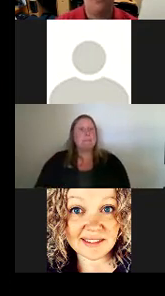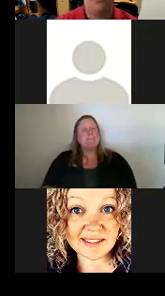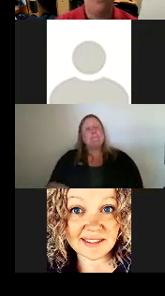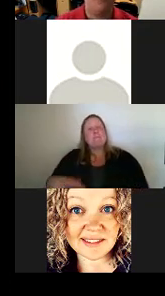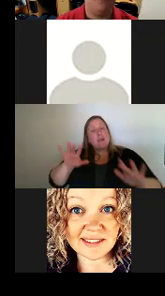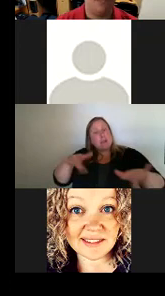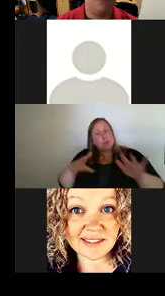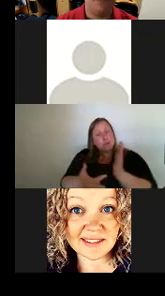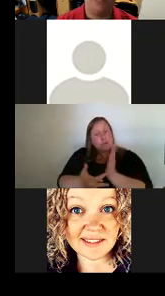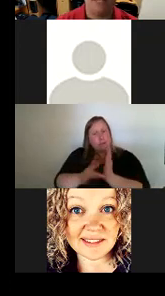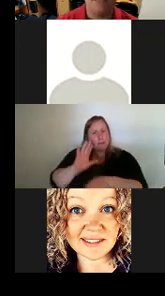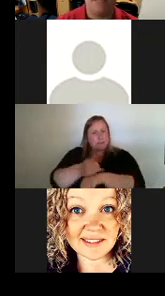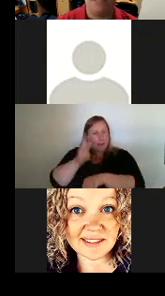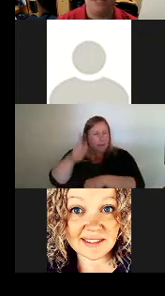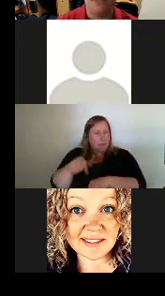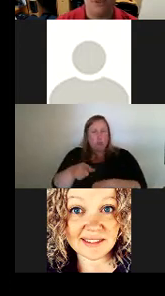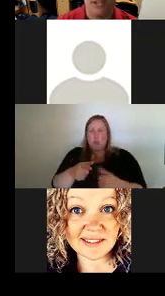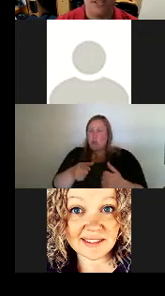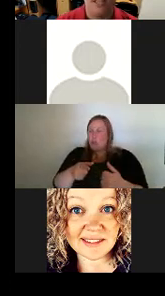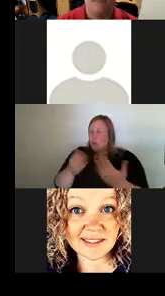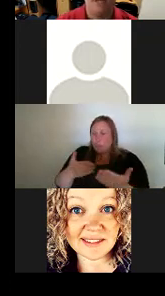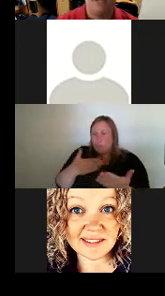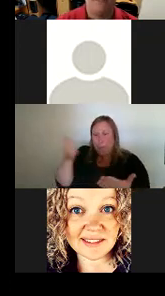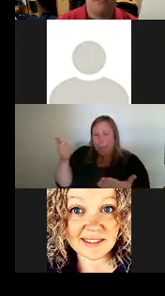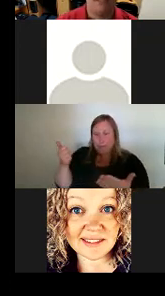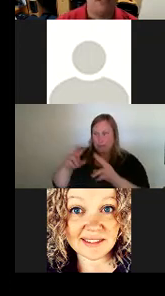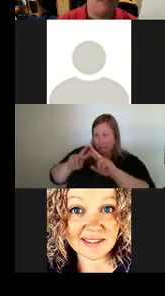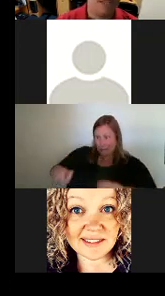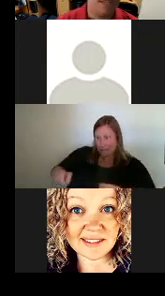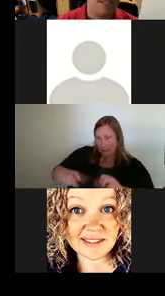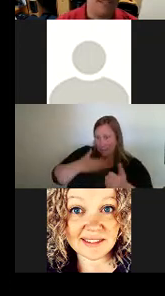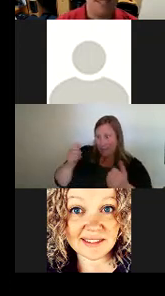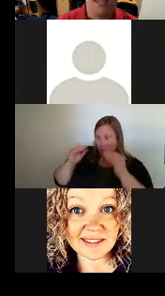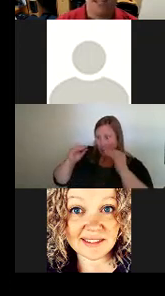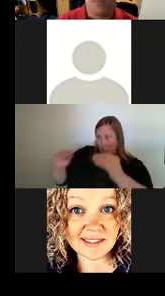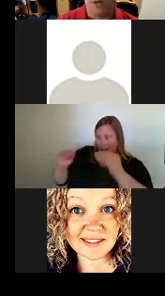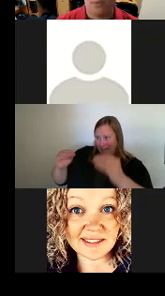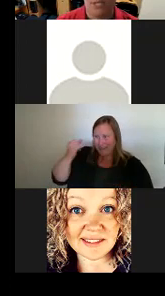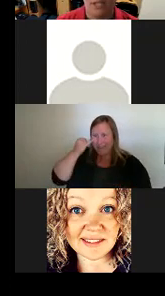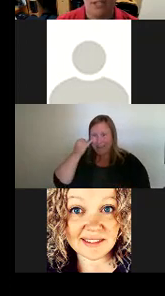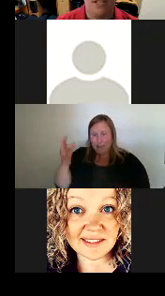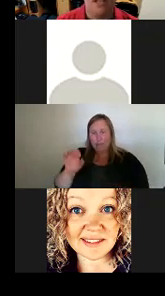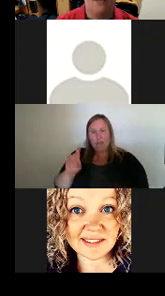YOU CAN PROVIDE THE BEST ASSESSMENT AND TRAINING, BUT IF THE DEVICE IS NOT SET UP PROPERLY, YOU KNOW, YOUR